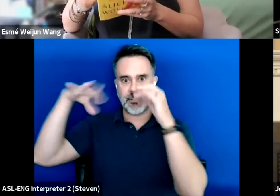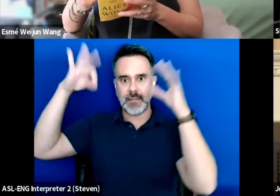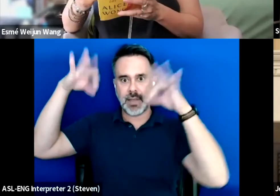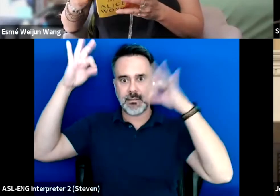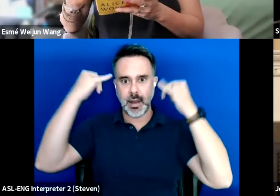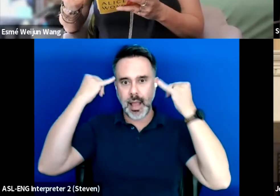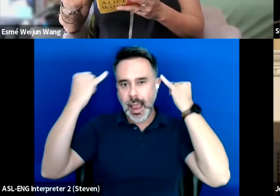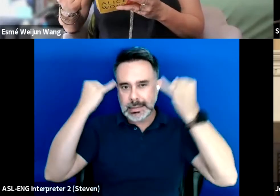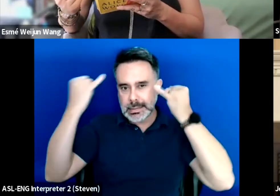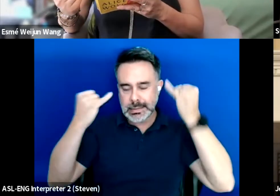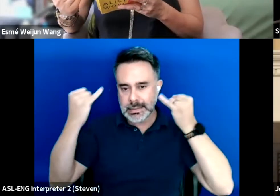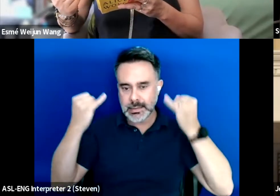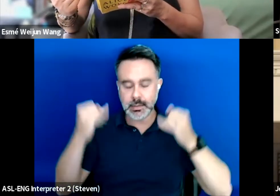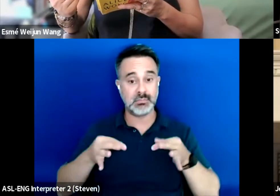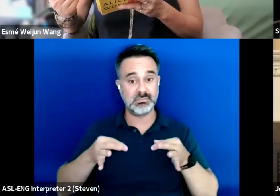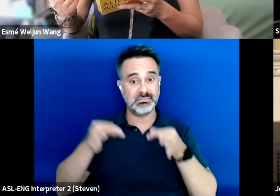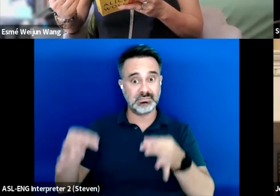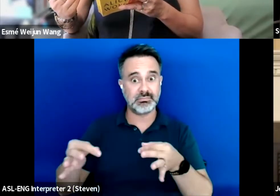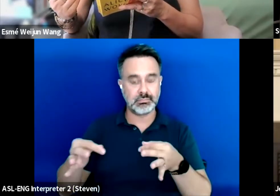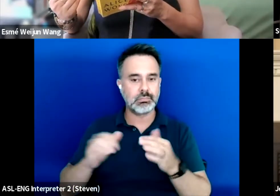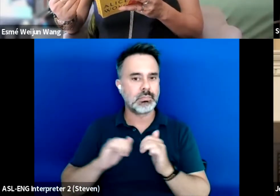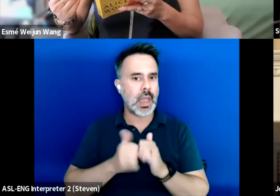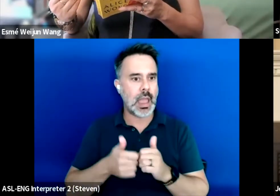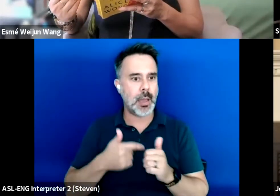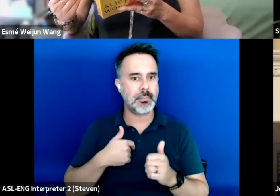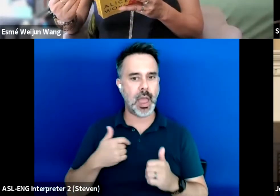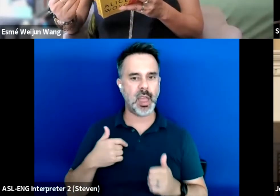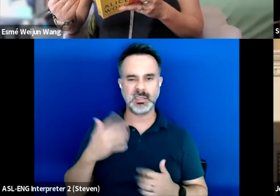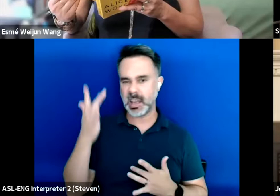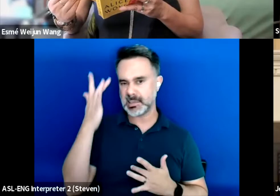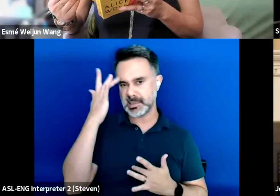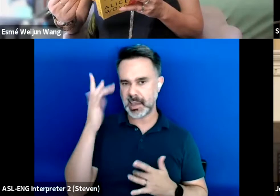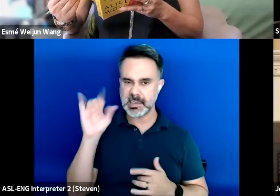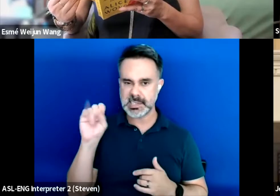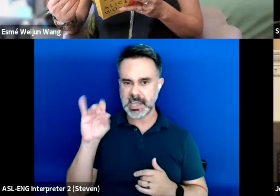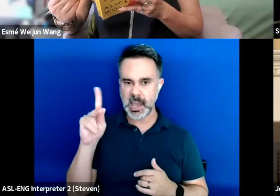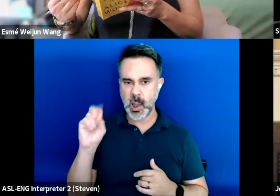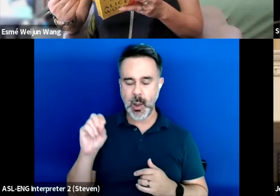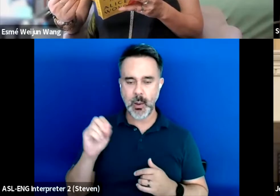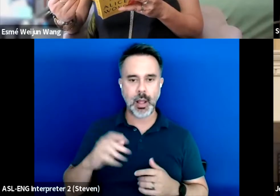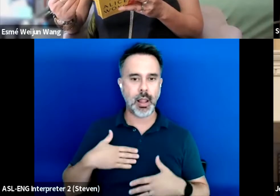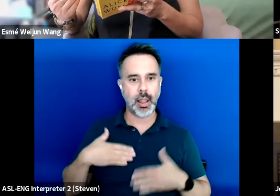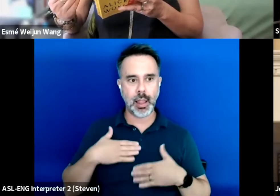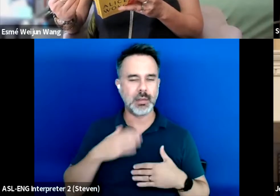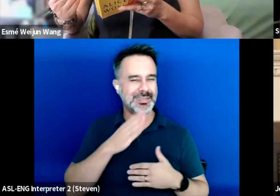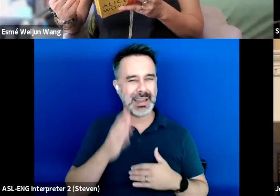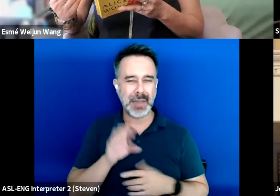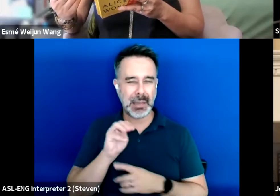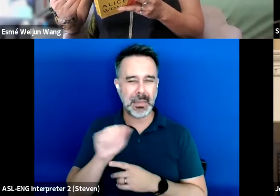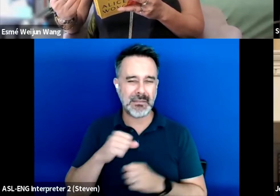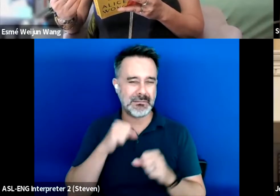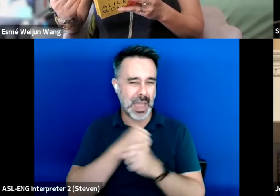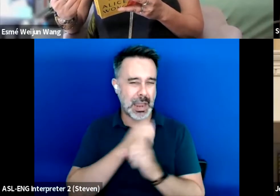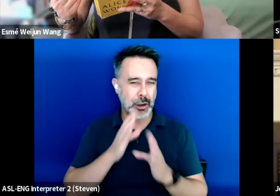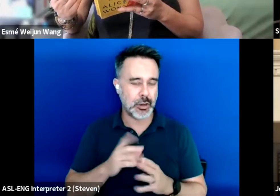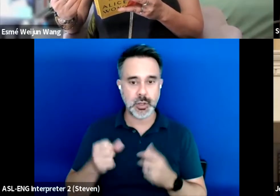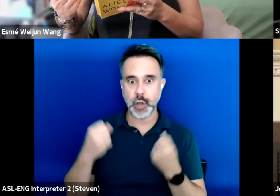These questions are set on repeat as I decide what to include and write in this very memoir. Intention and timing matter.